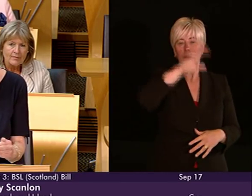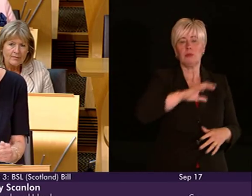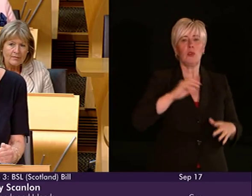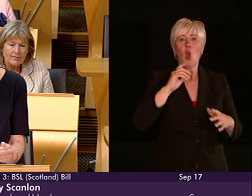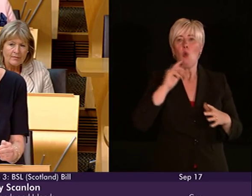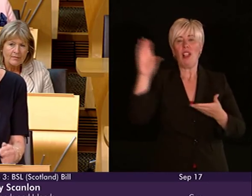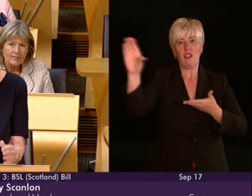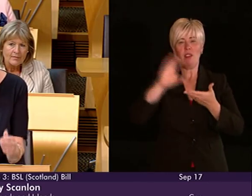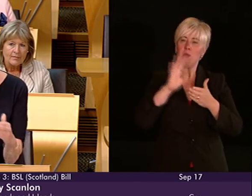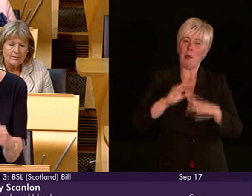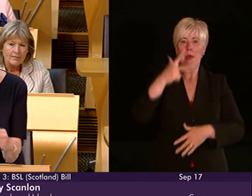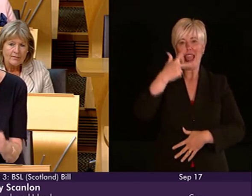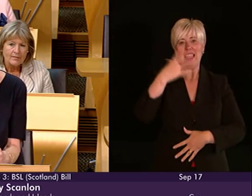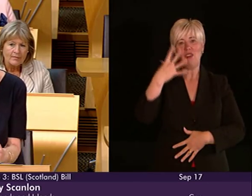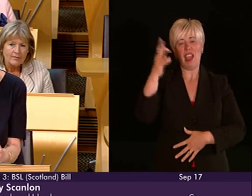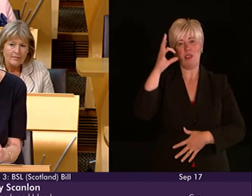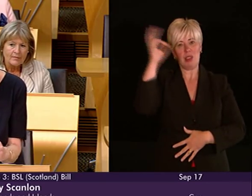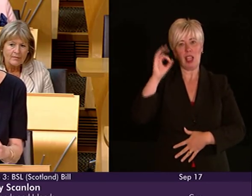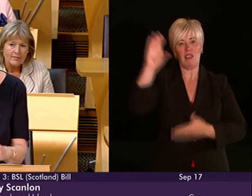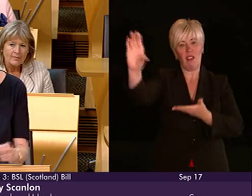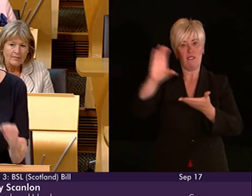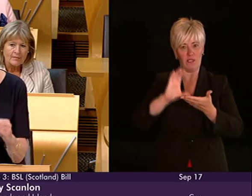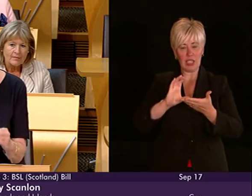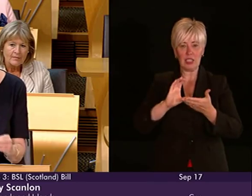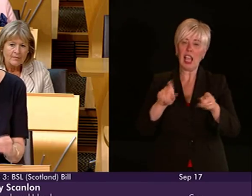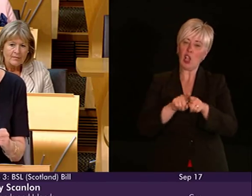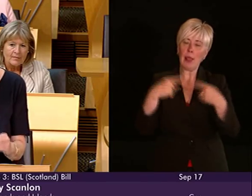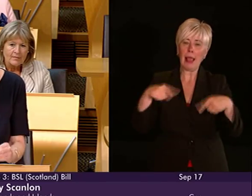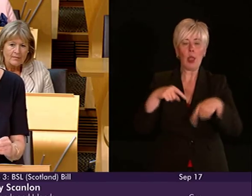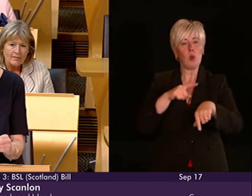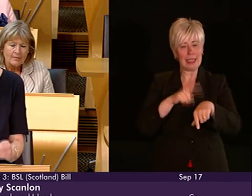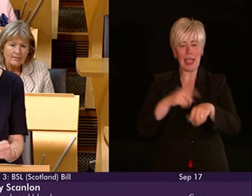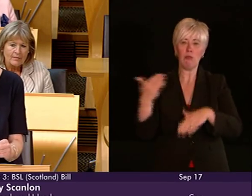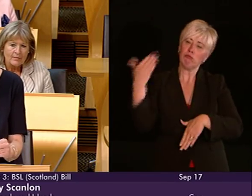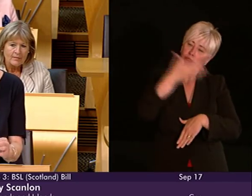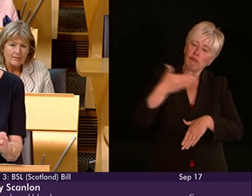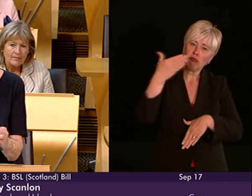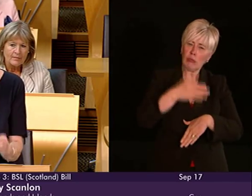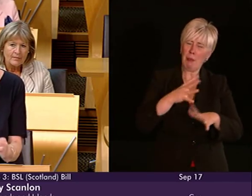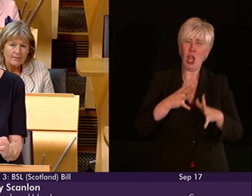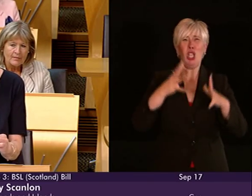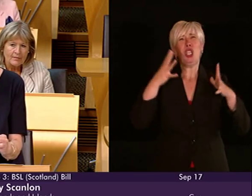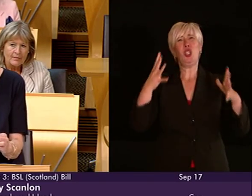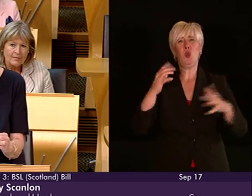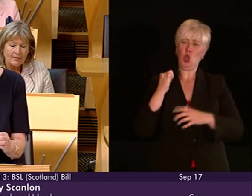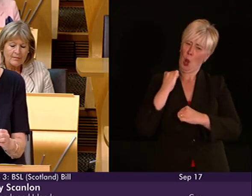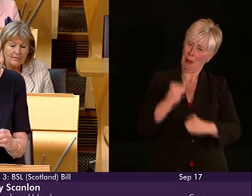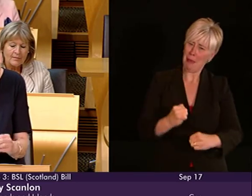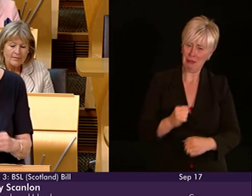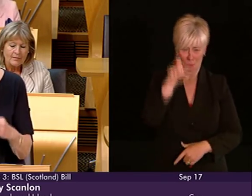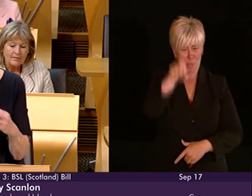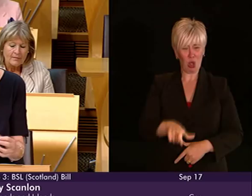cent of fees and allow time off. However, it is still a huge commitment for any individual